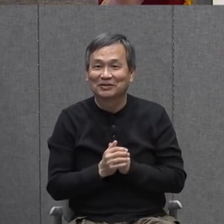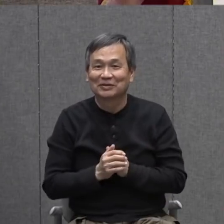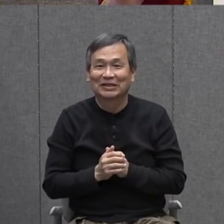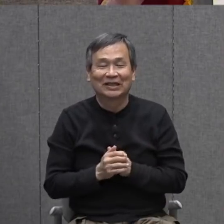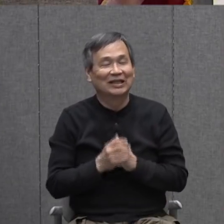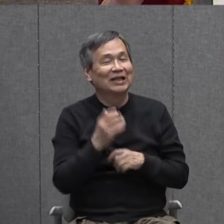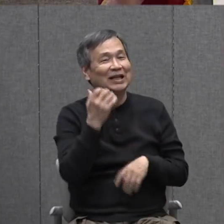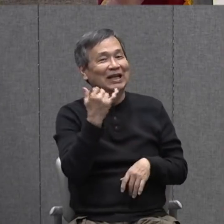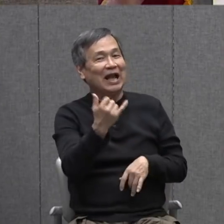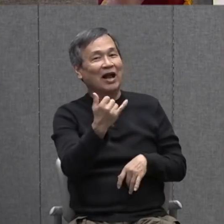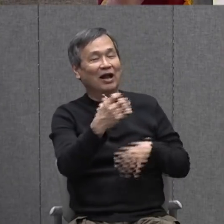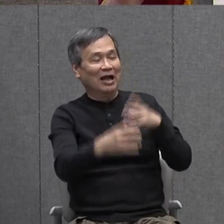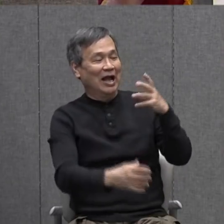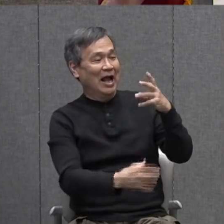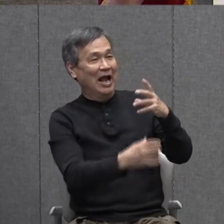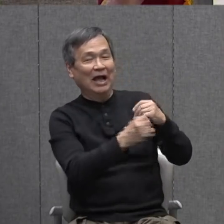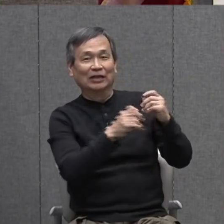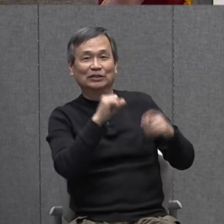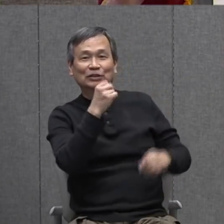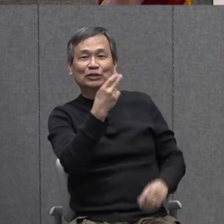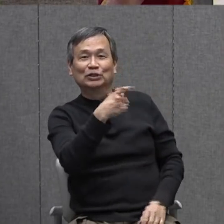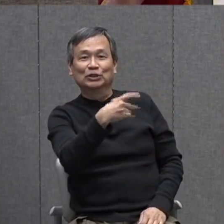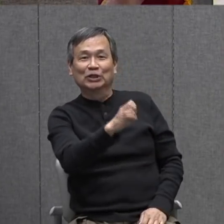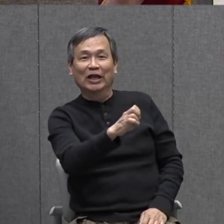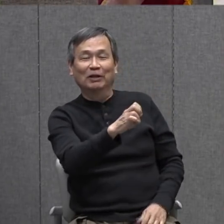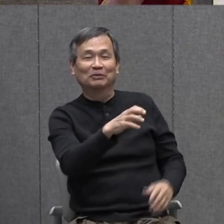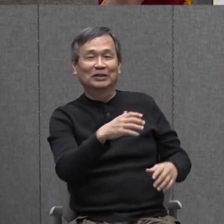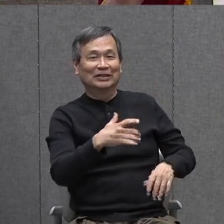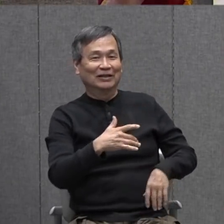So I've added my shape and I've added my texture.